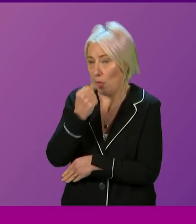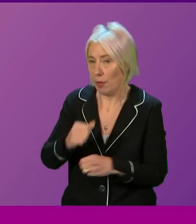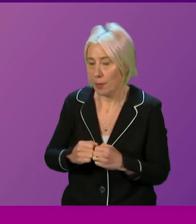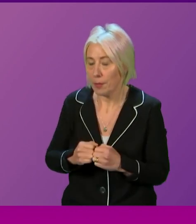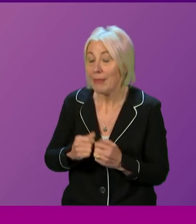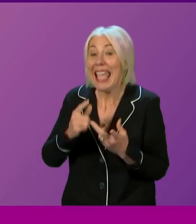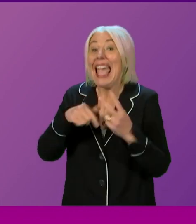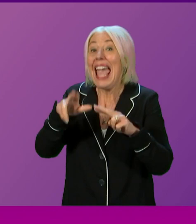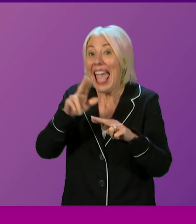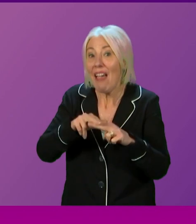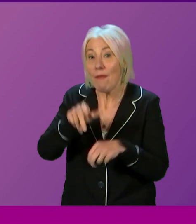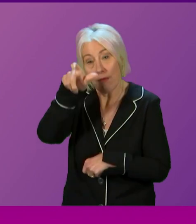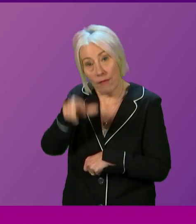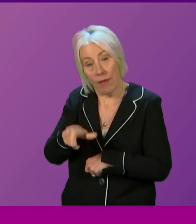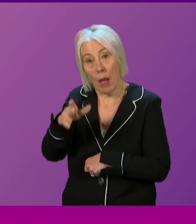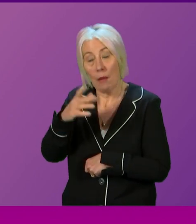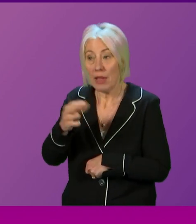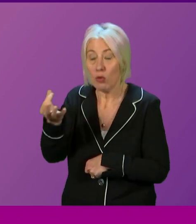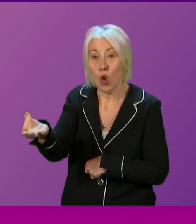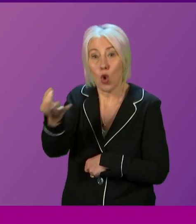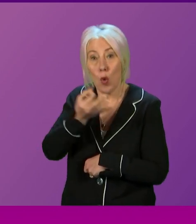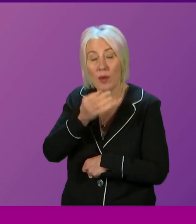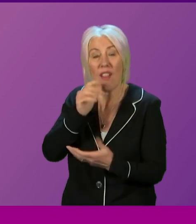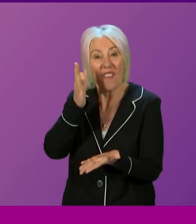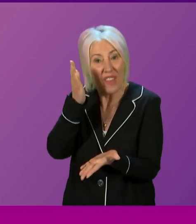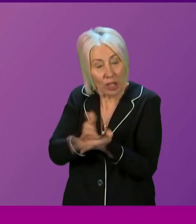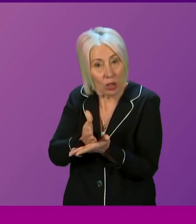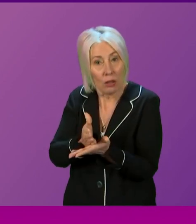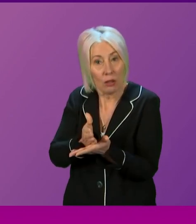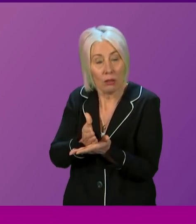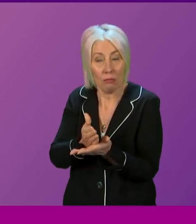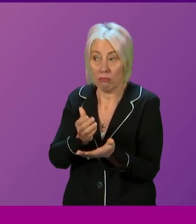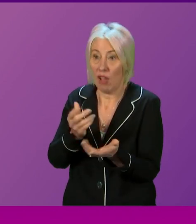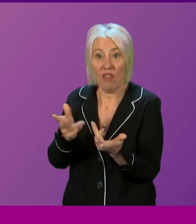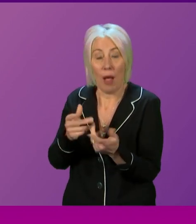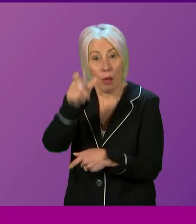If a member has a question about the factual accuracy of another member’s contribution,